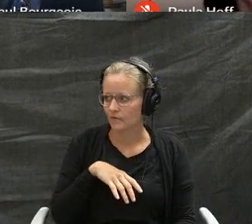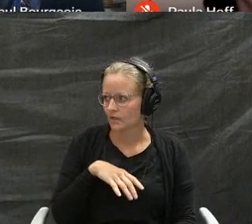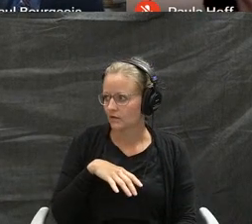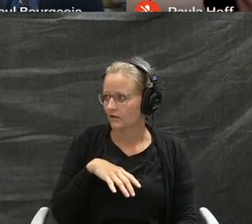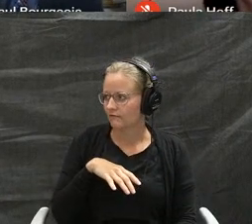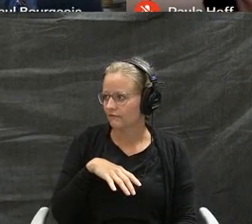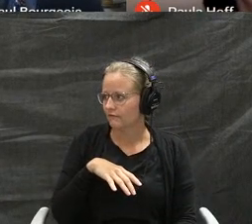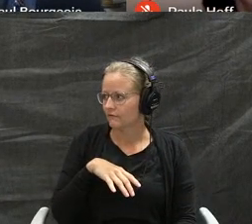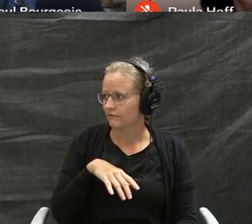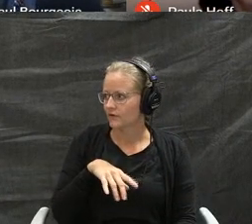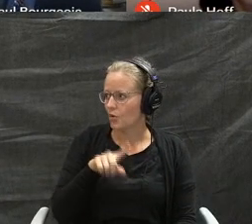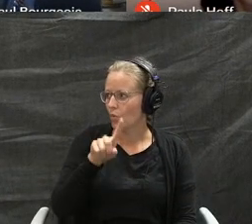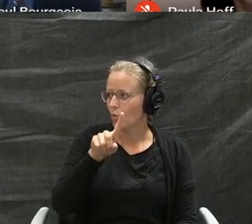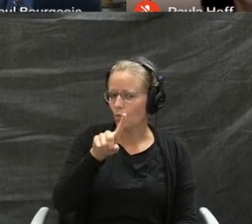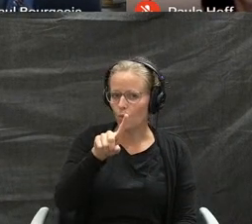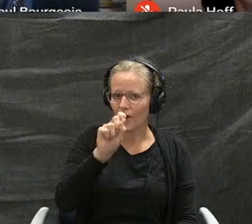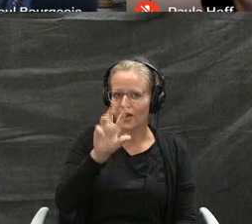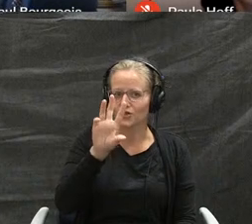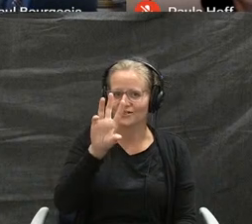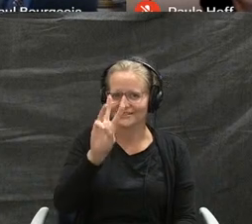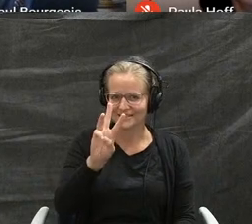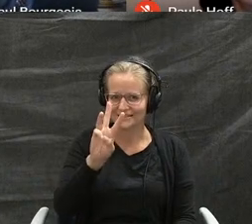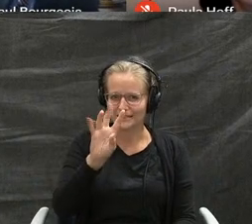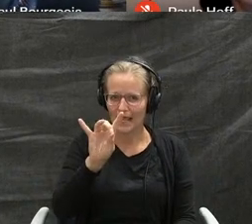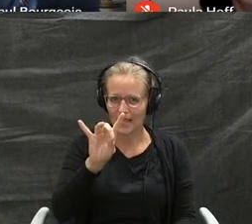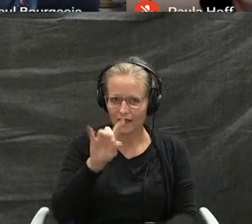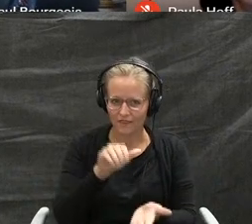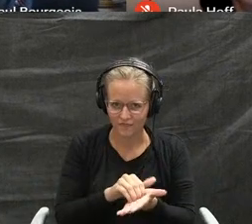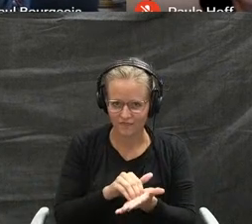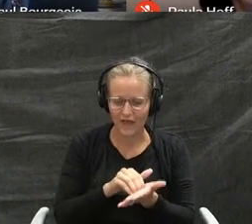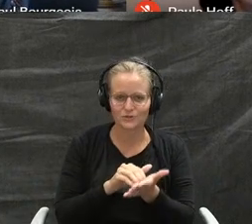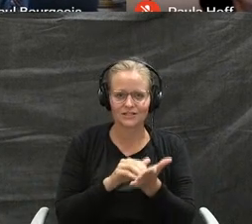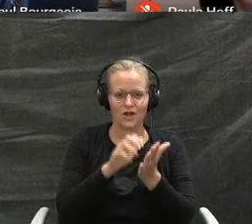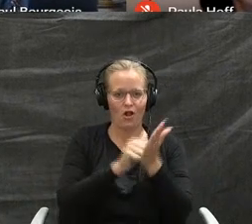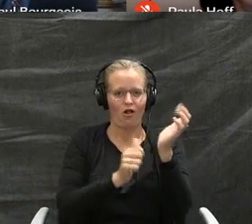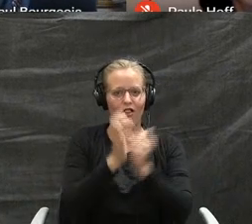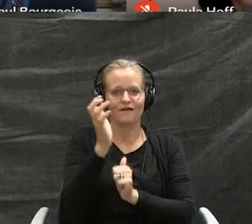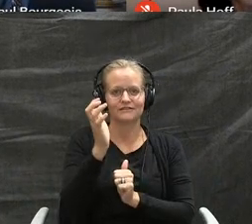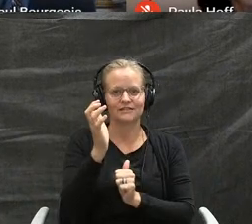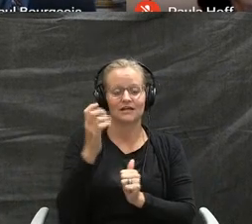large. Uh, we have bought 803 touchless trigger thermometers